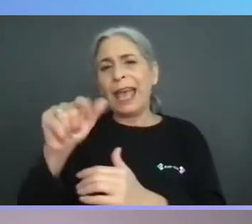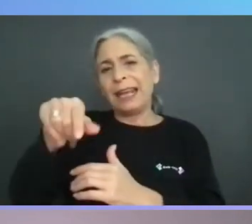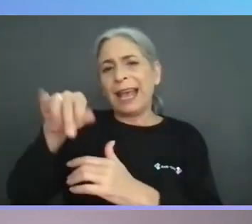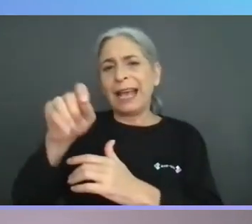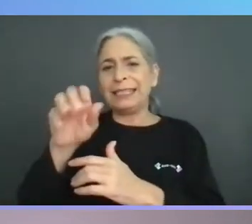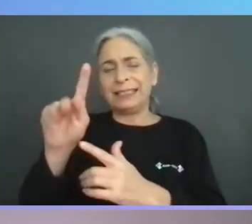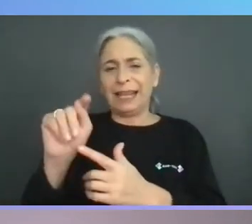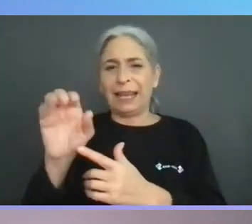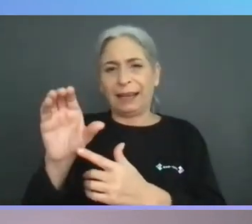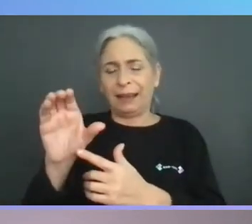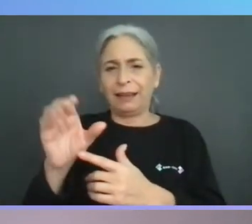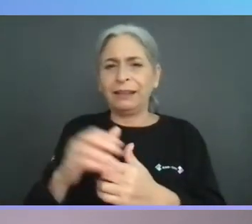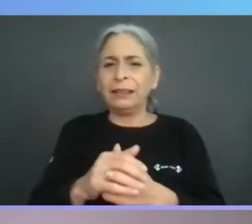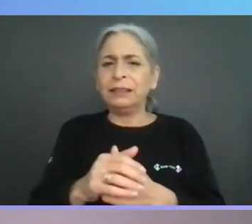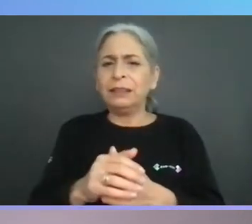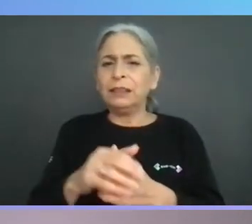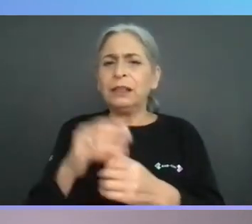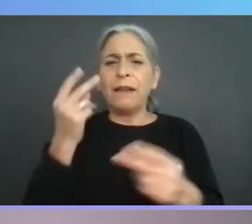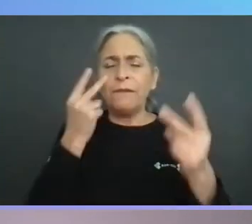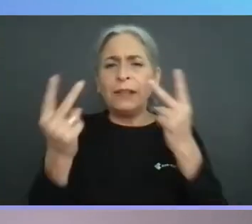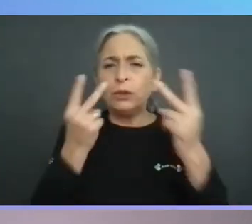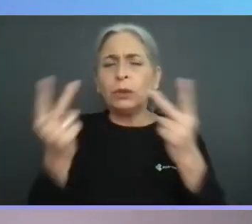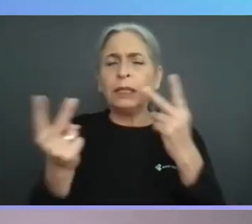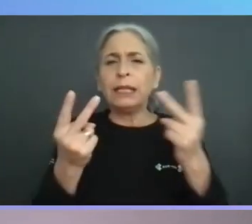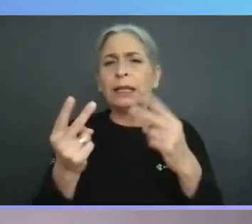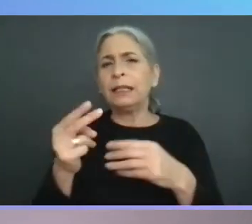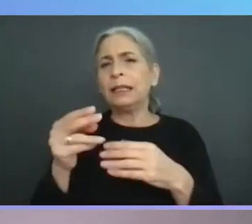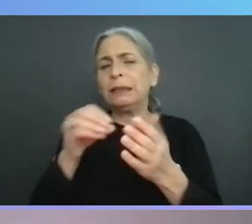description needs to happen within Epub documents. Uh,